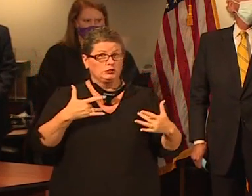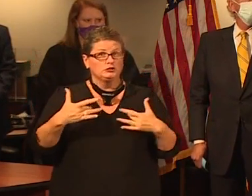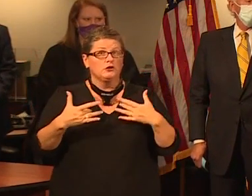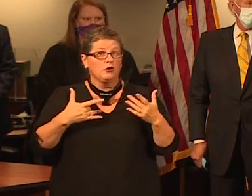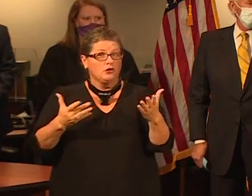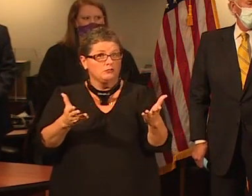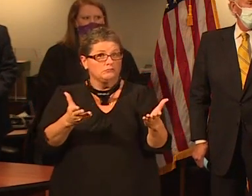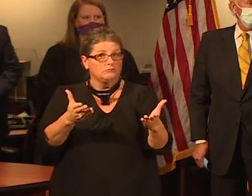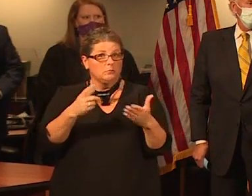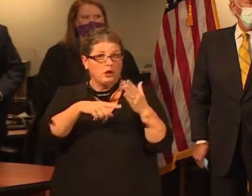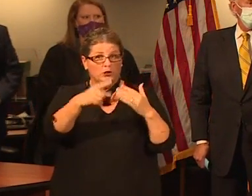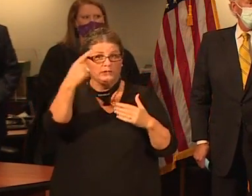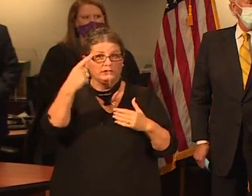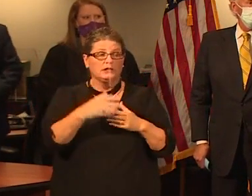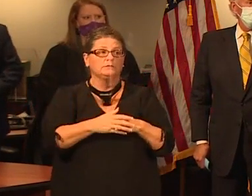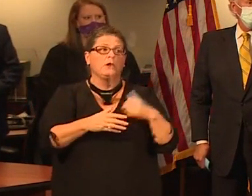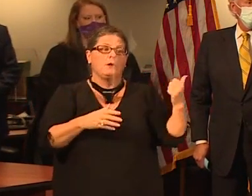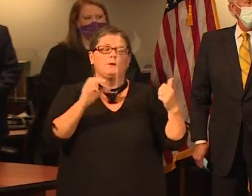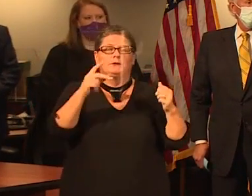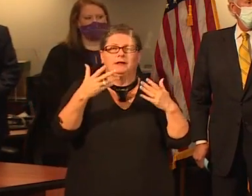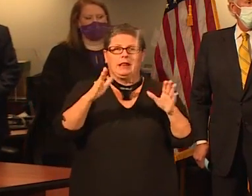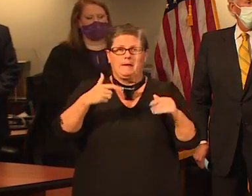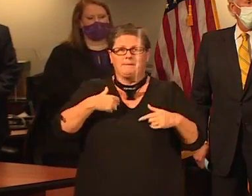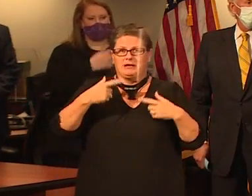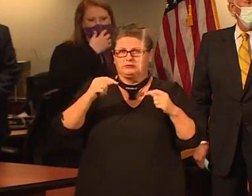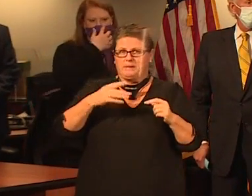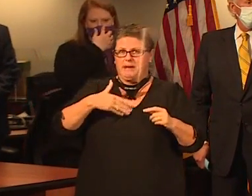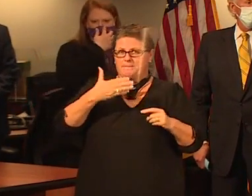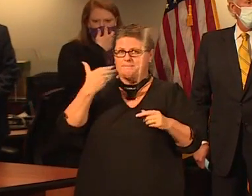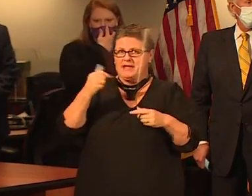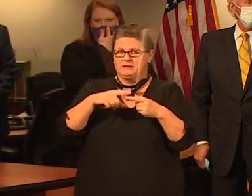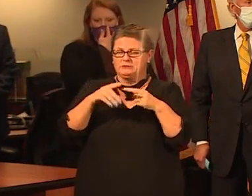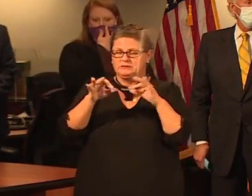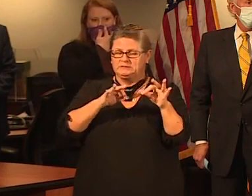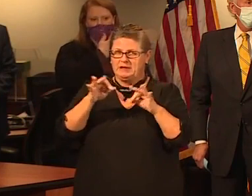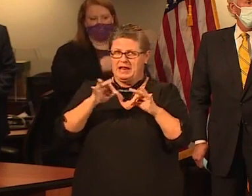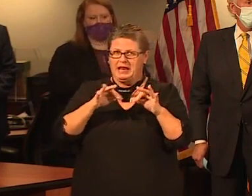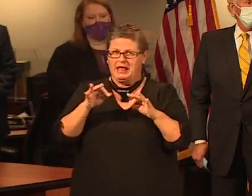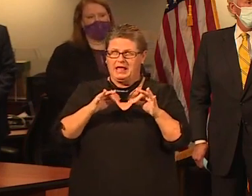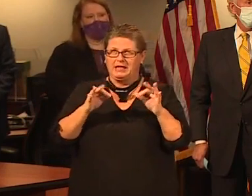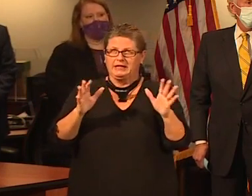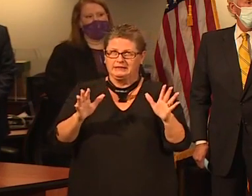ARE YOU CONCERNED ABOUT BOTH OF THOSE NUMBERS BEING COMBINED? SURE.